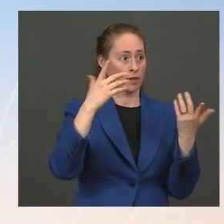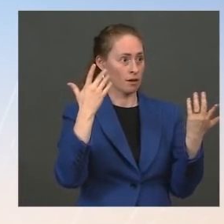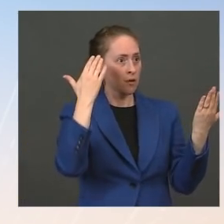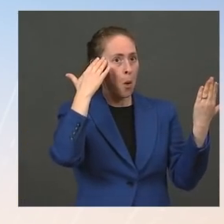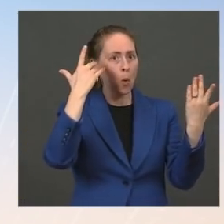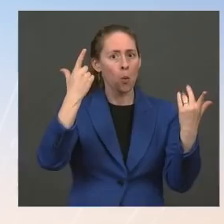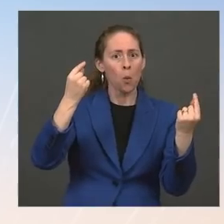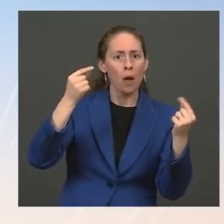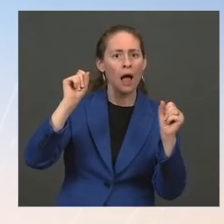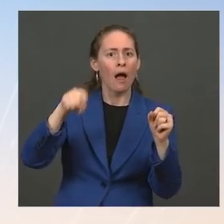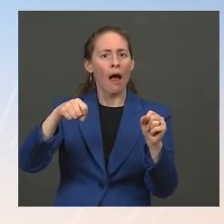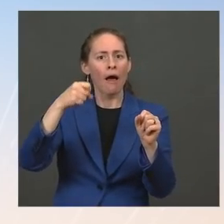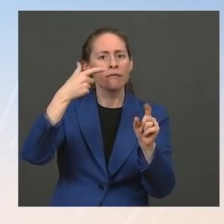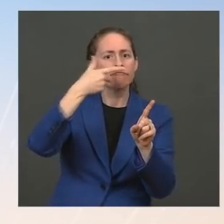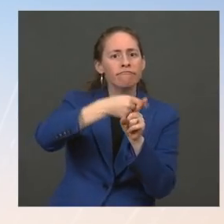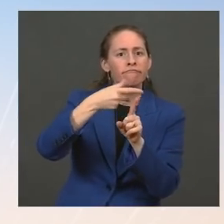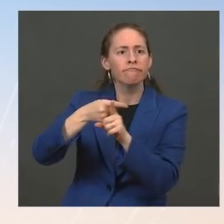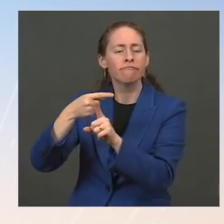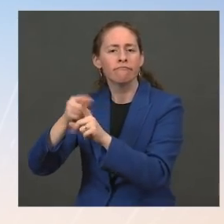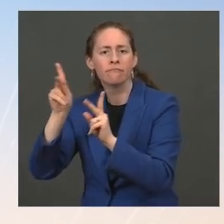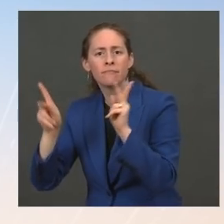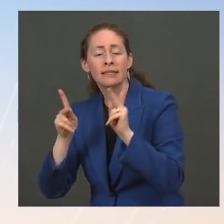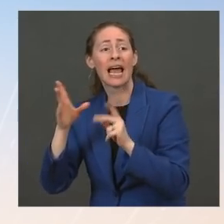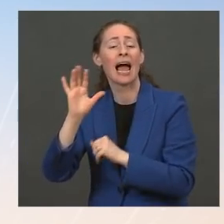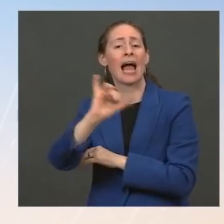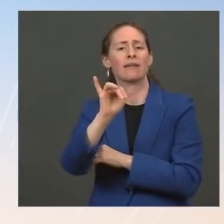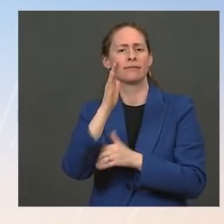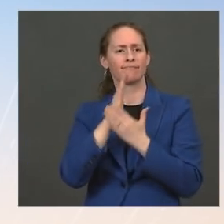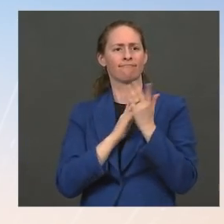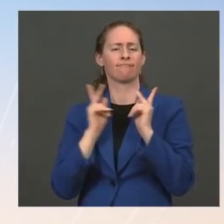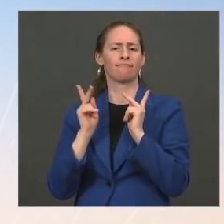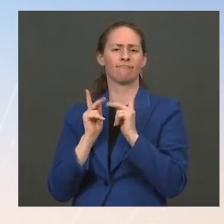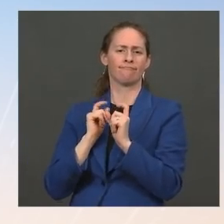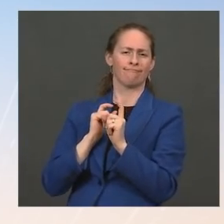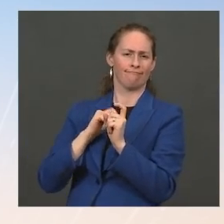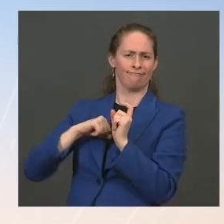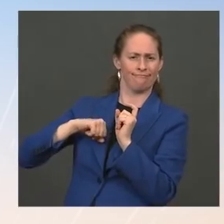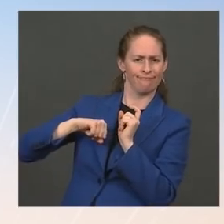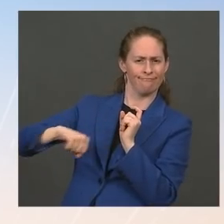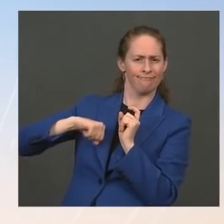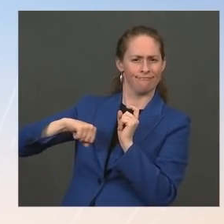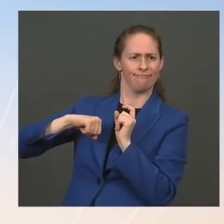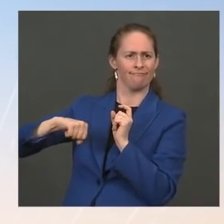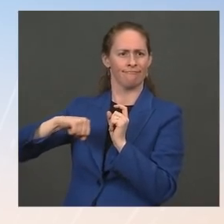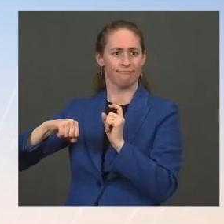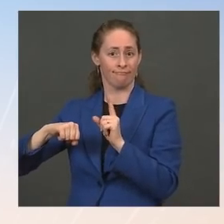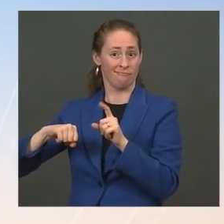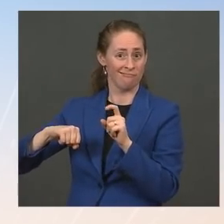in not just the United States, but many parts of the world. So it's about having not just the vaccine doses,